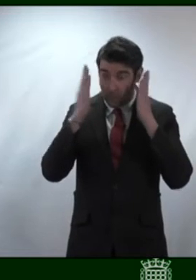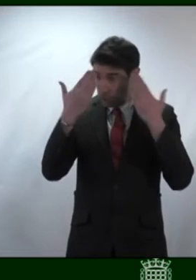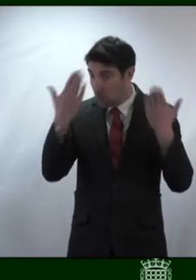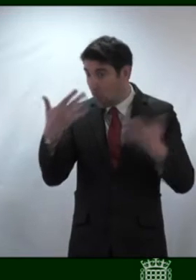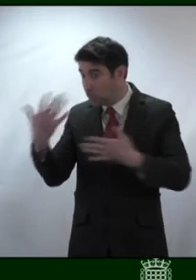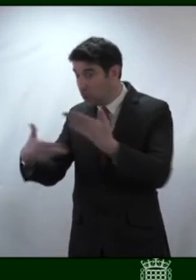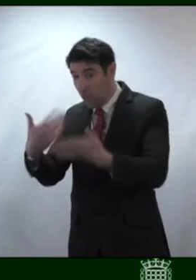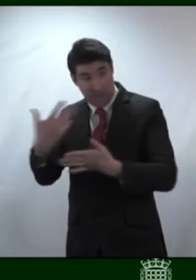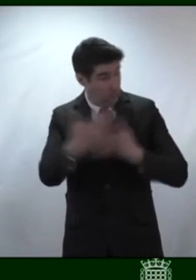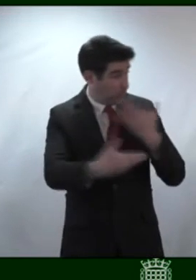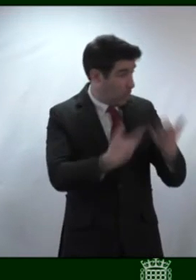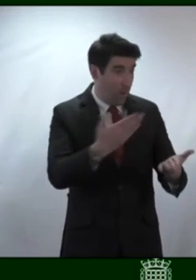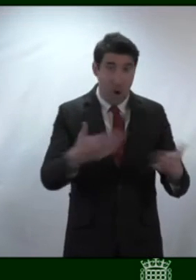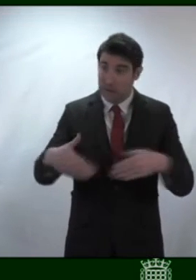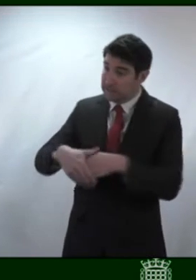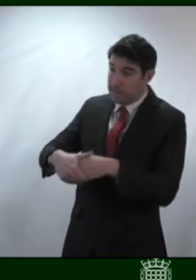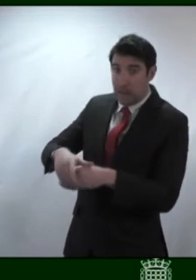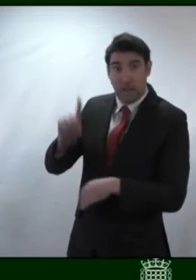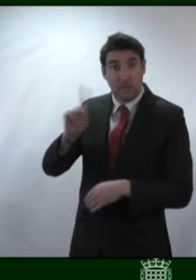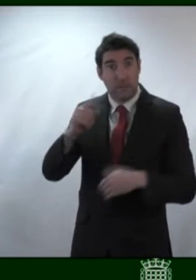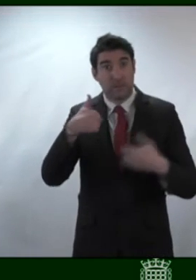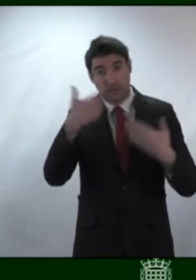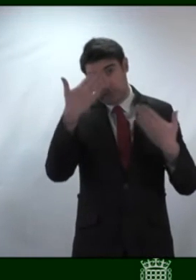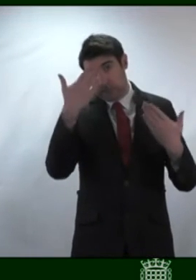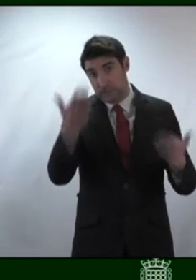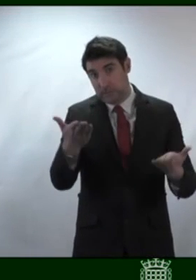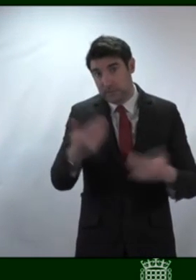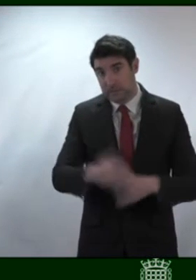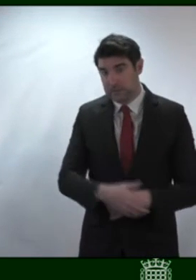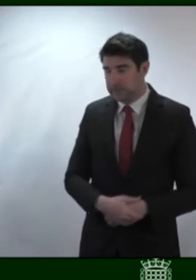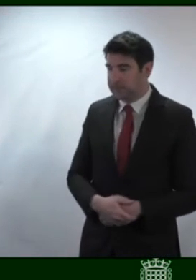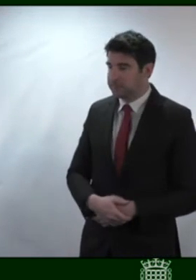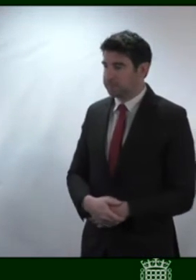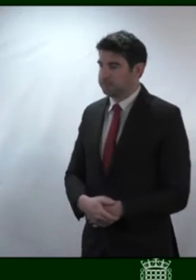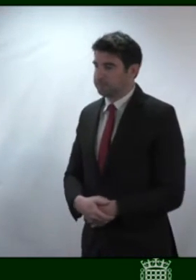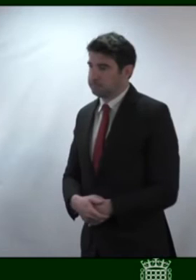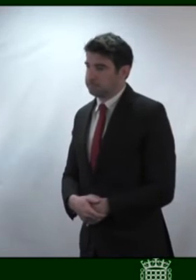Minister Of course, as the agreement with our